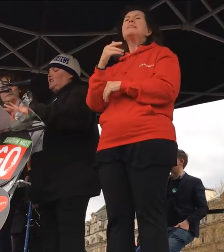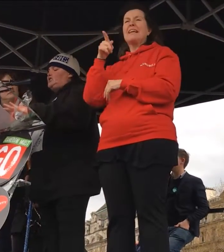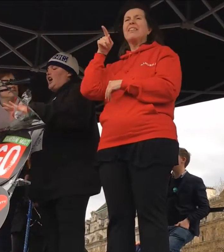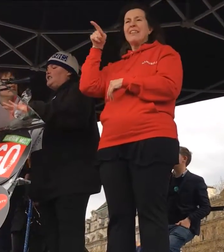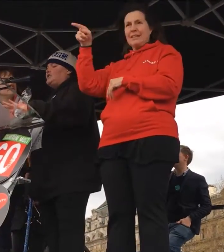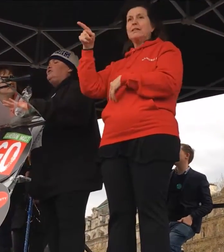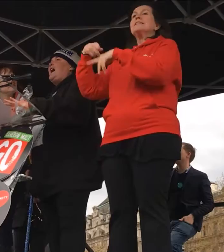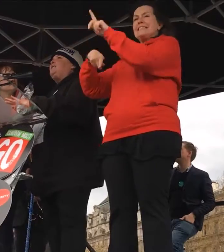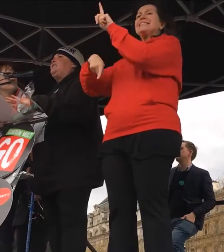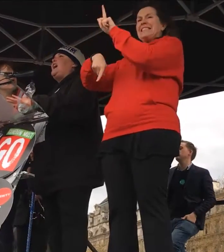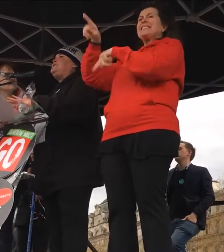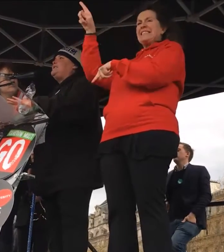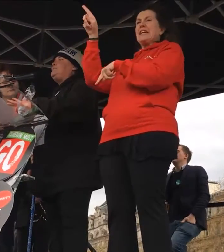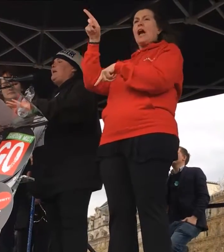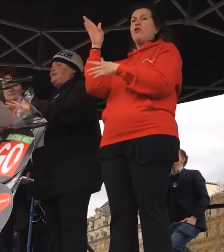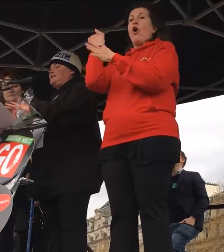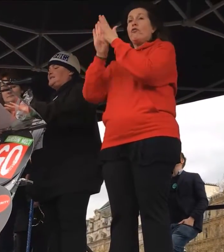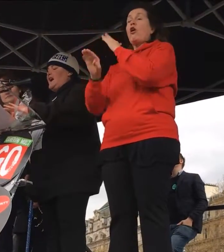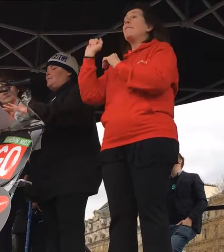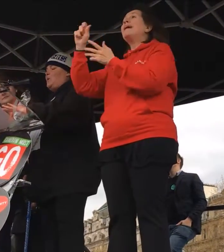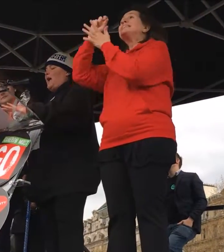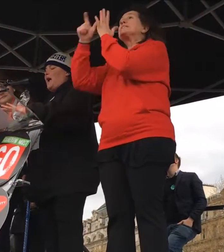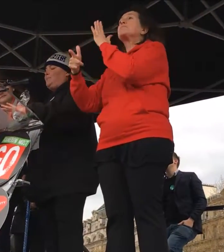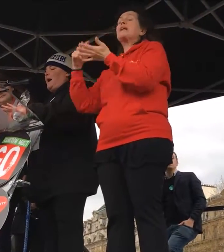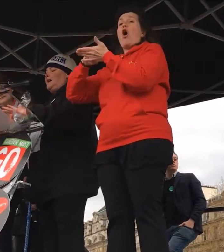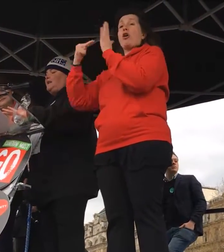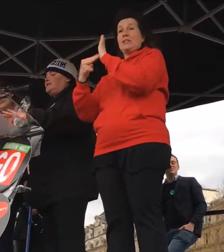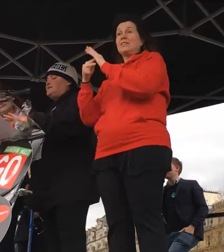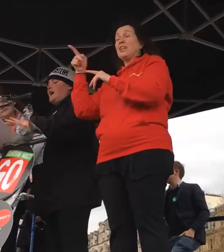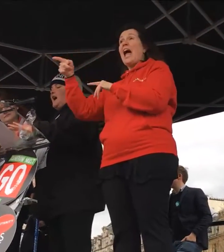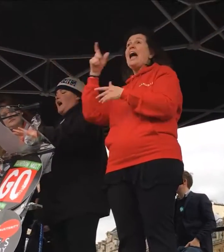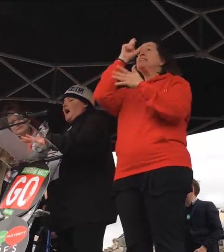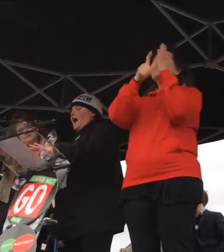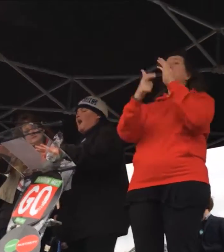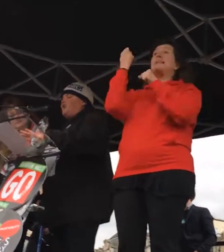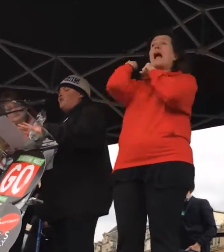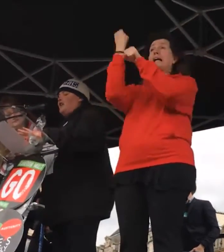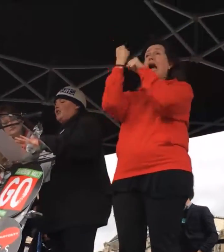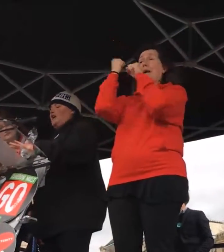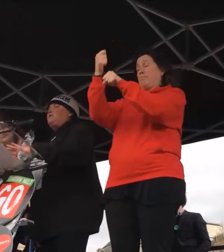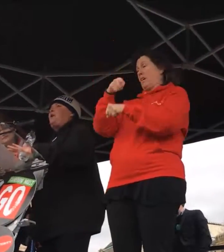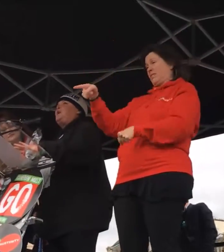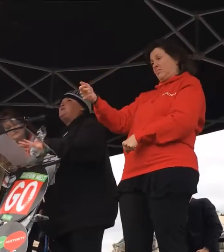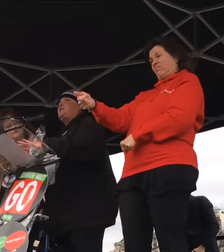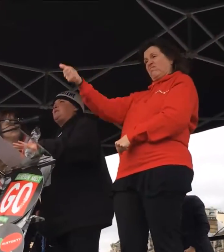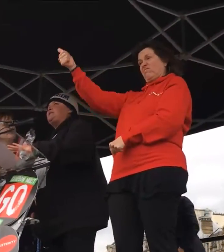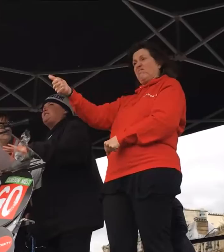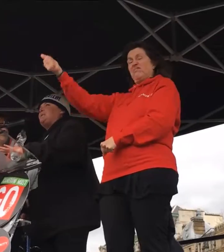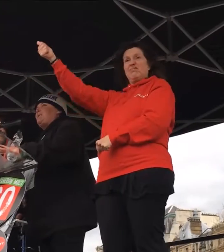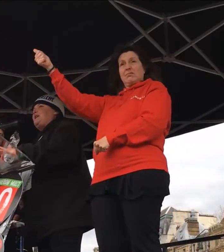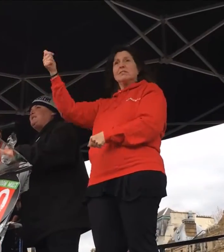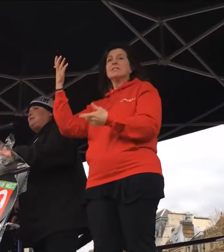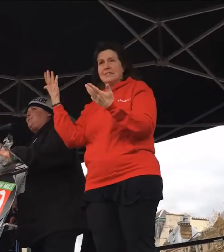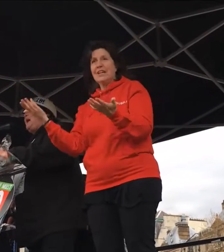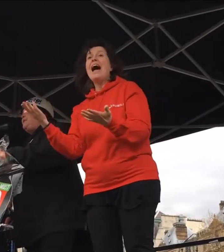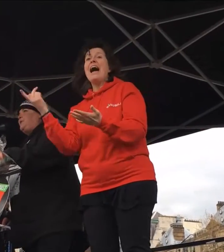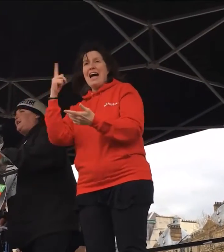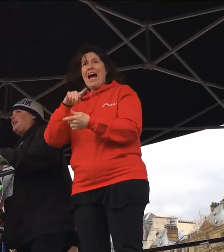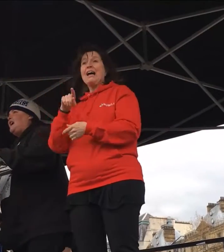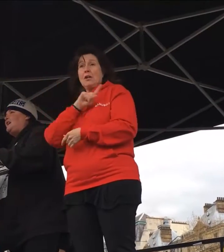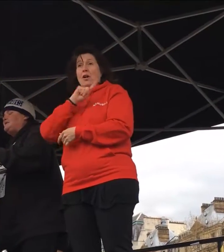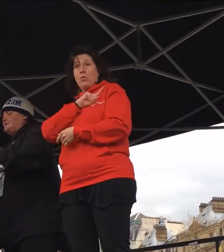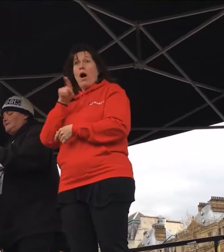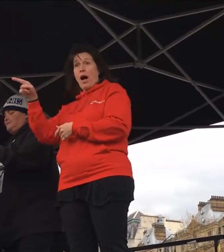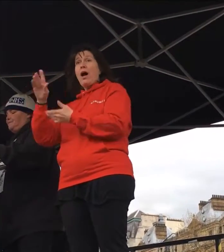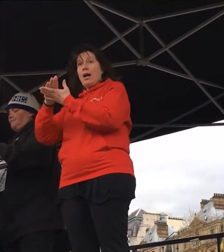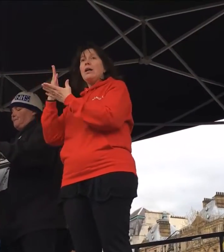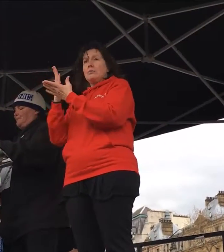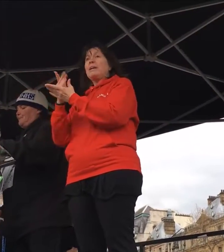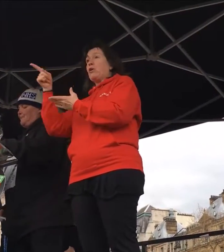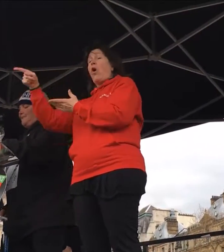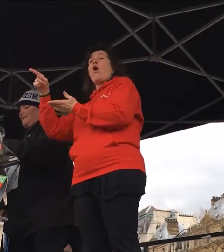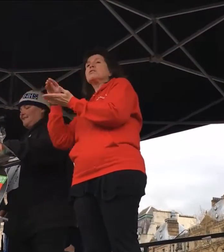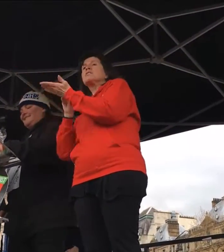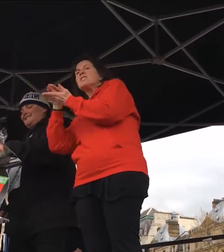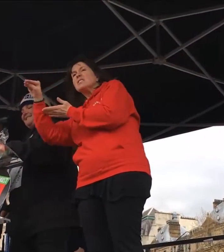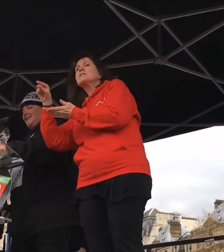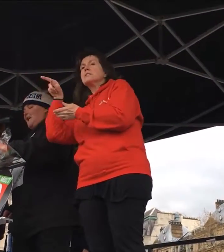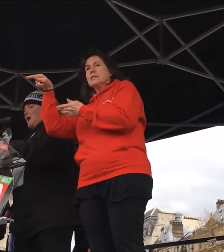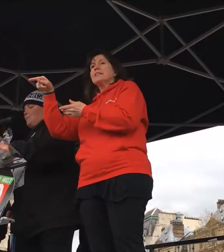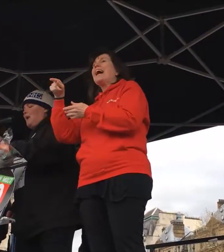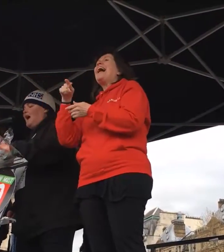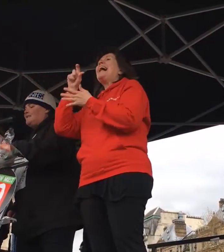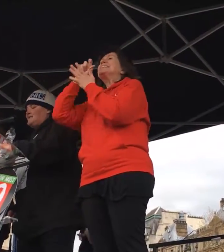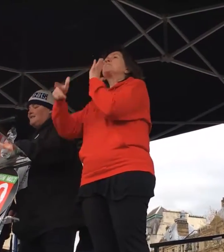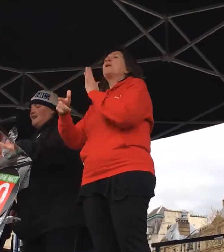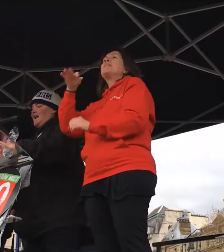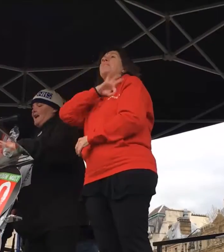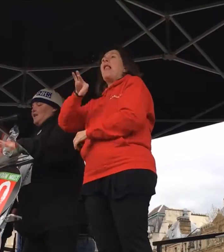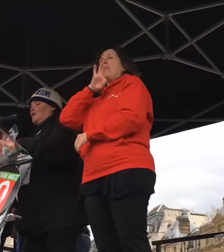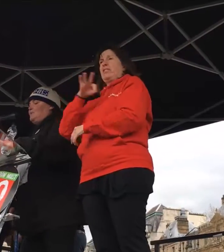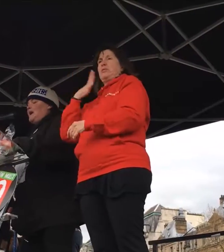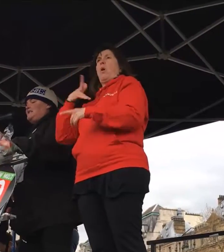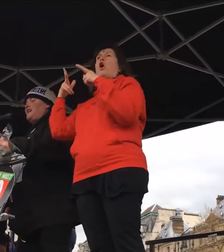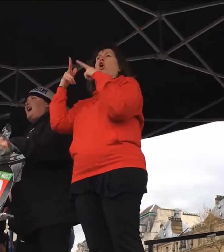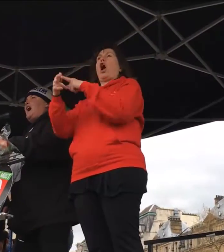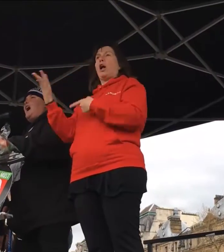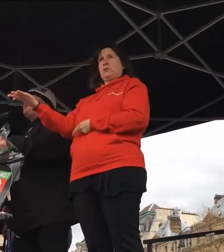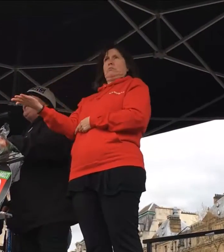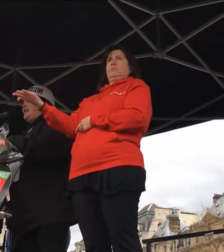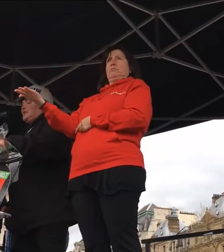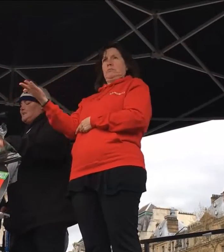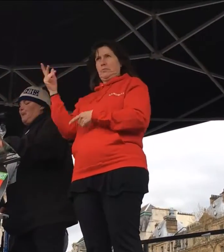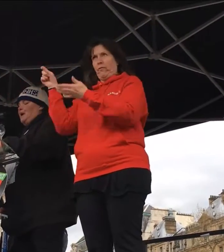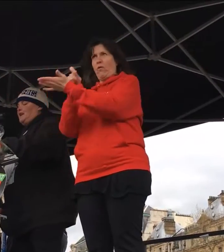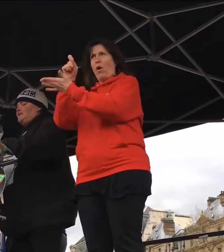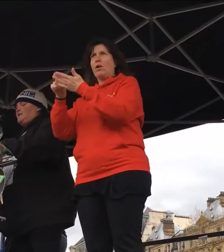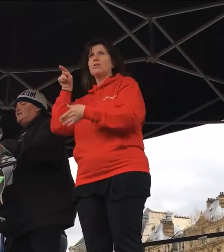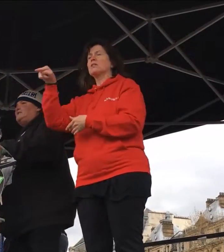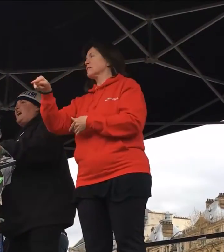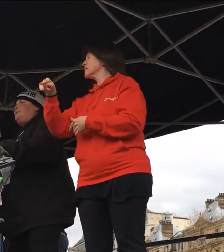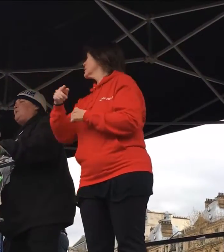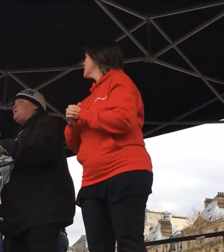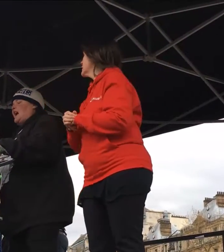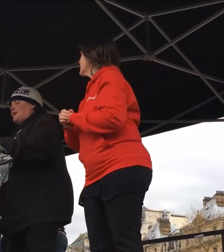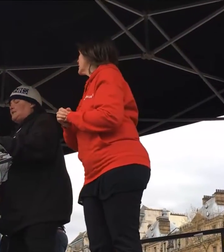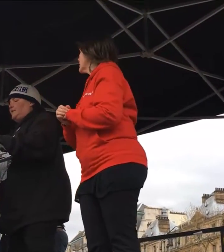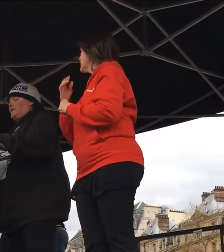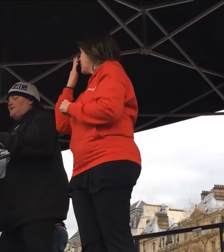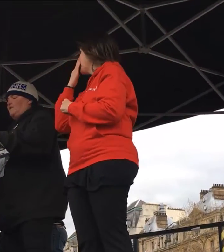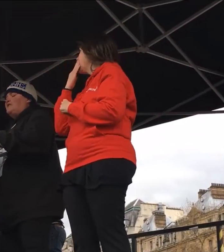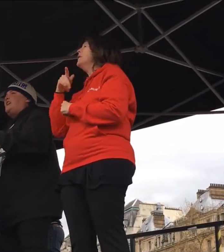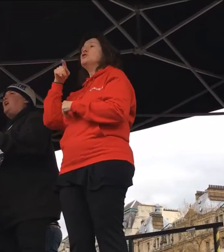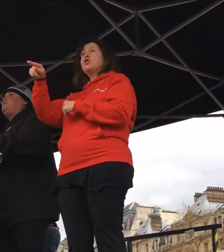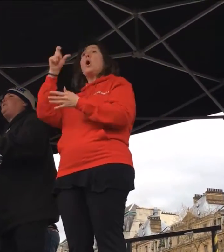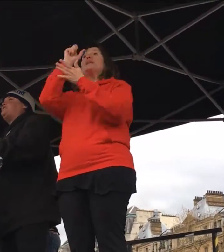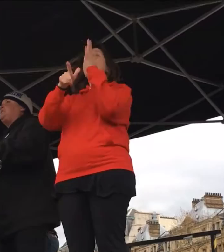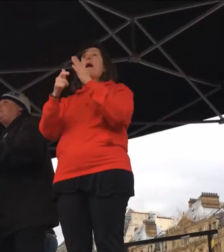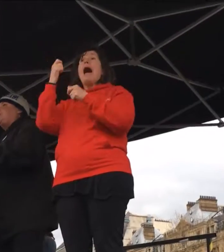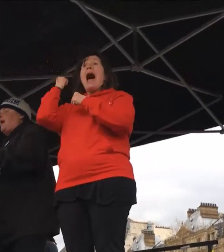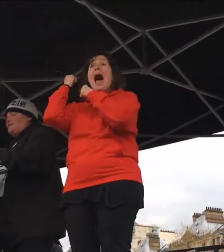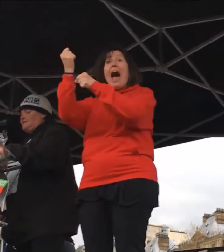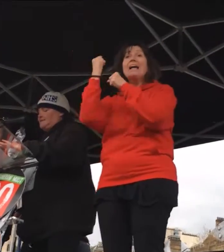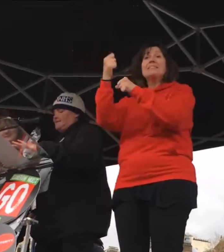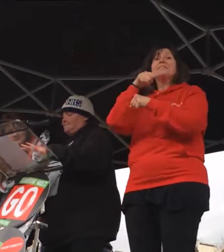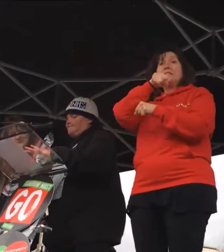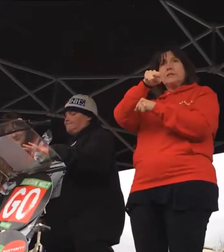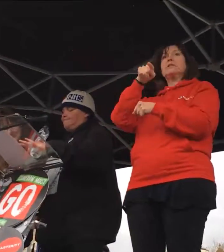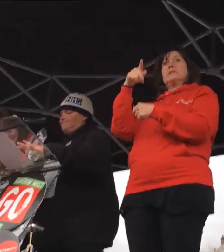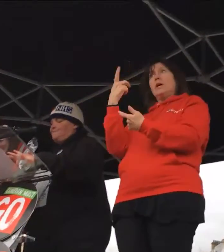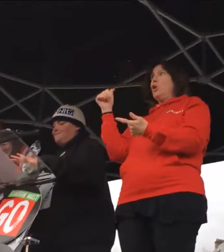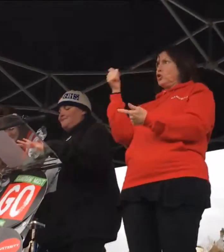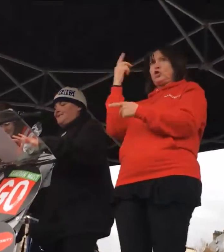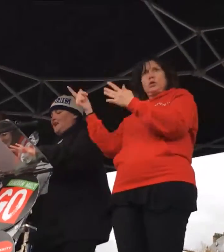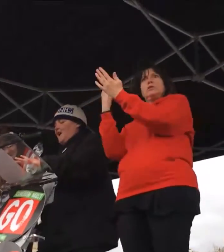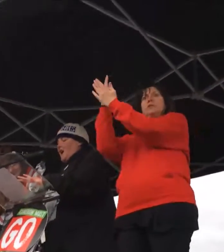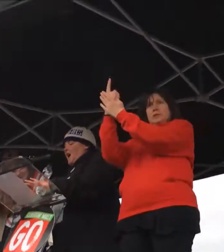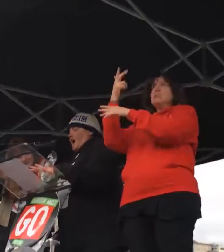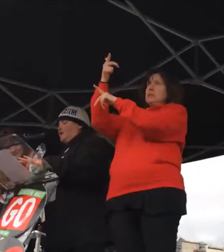A government u-turn on the Personal Independence Payment cuts; Osborne is in trouble!